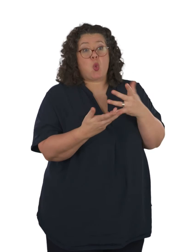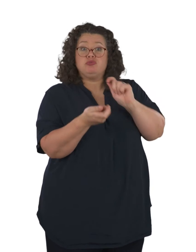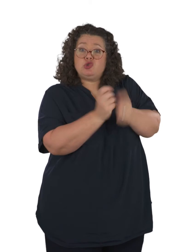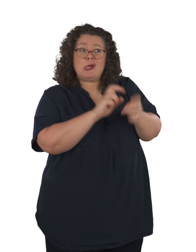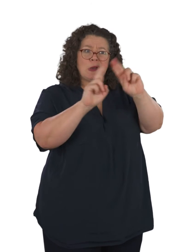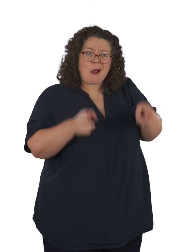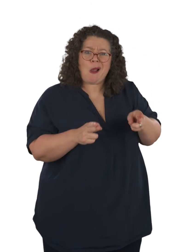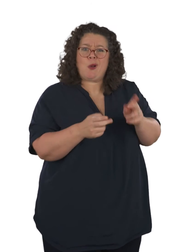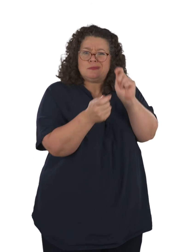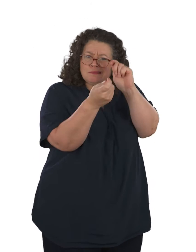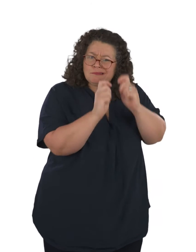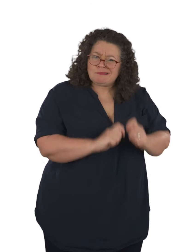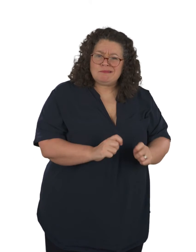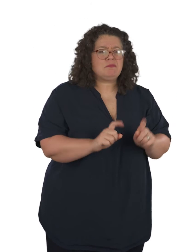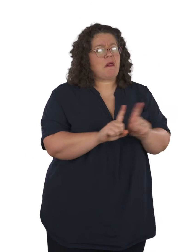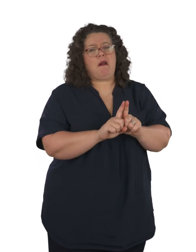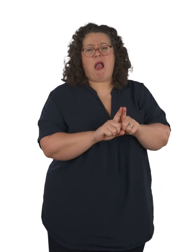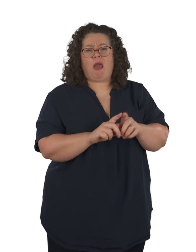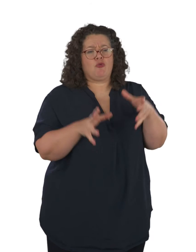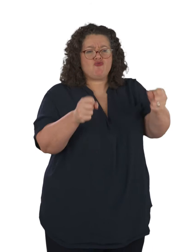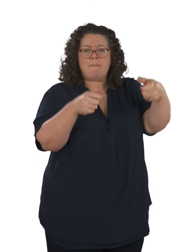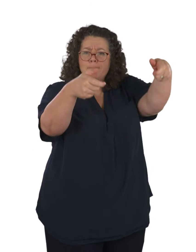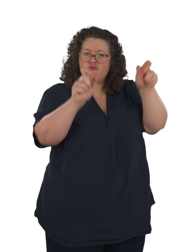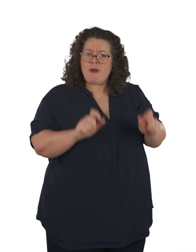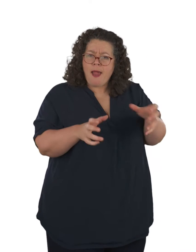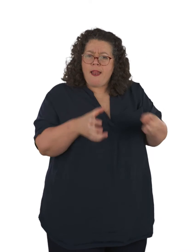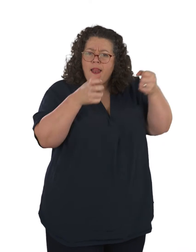making changes to a disabled person's home like installing grab rails,